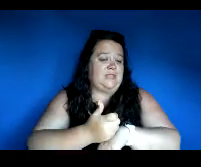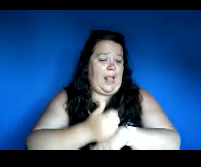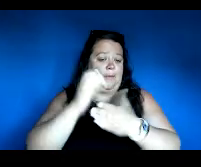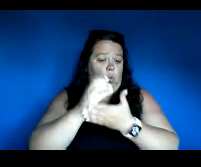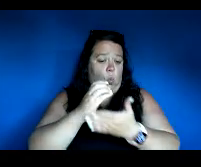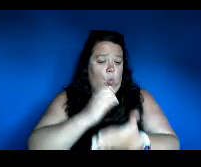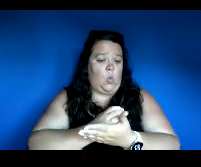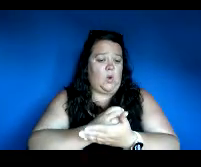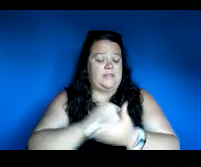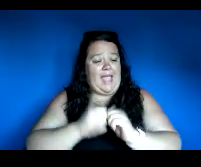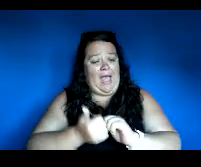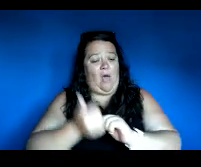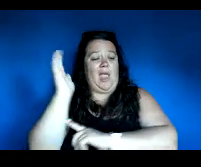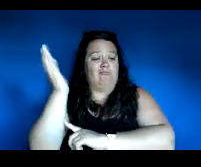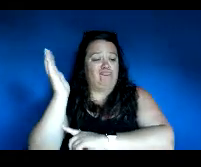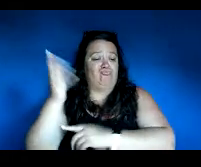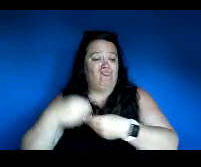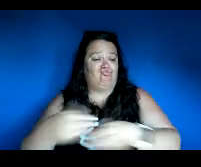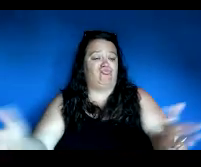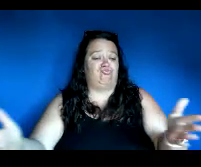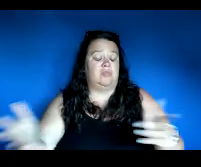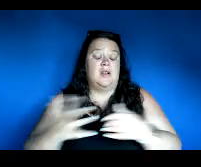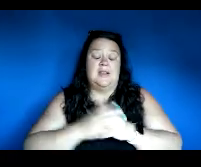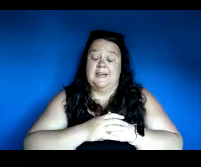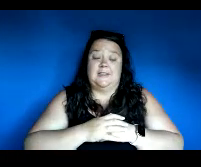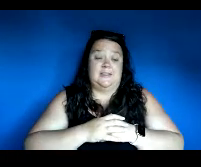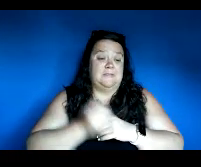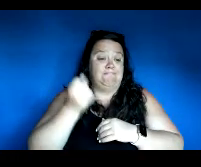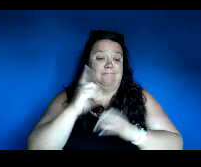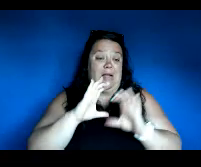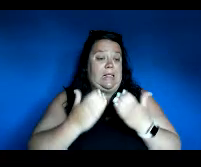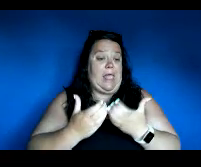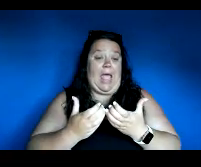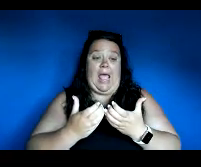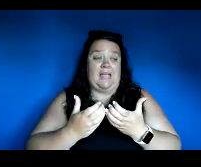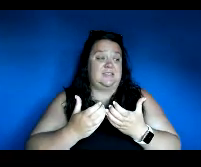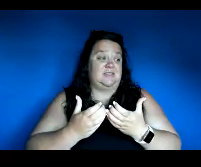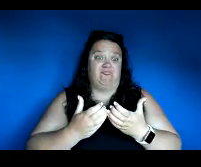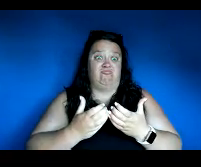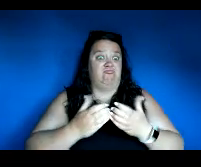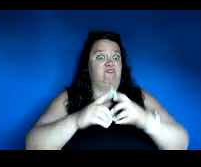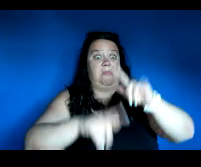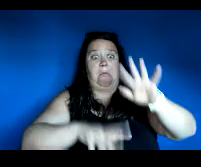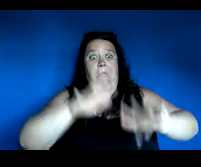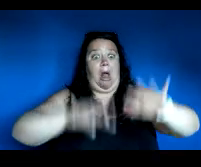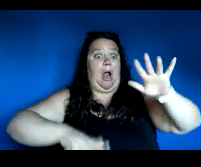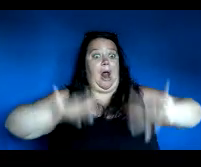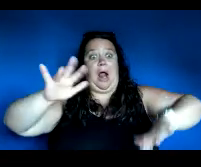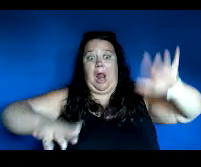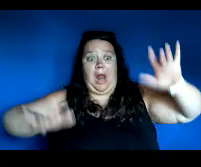And so there can be a really wide variety of classroom styles, of teaching styles.